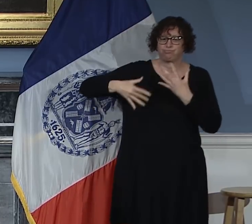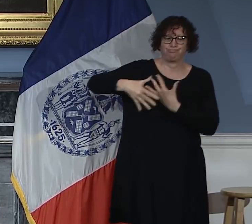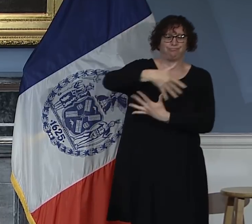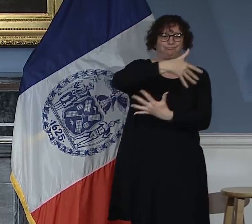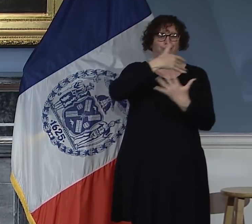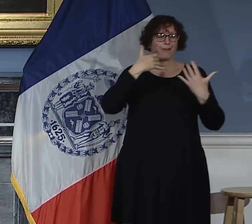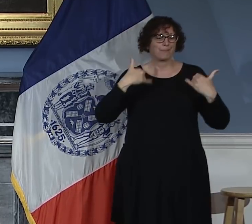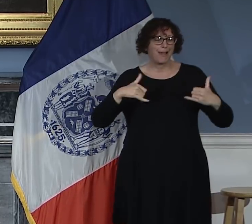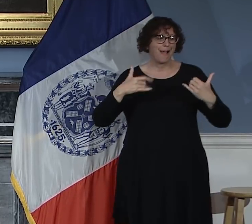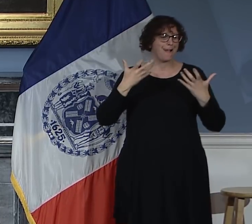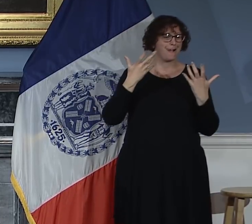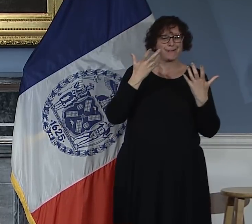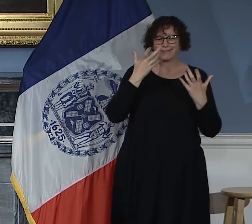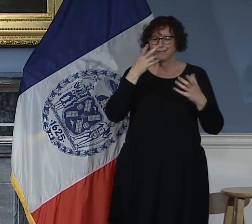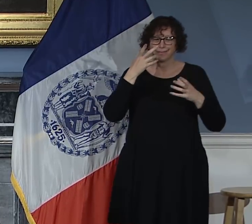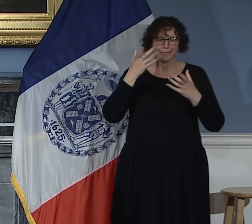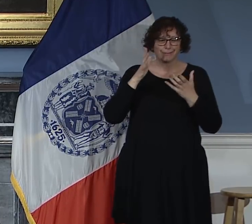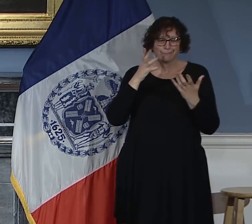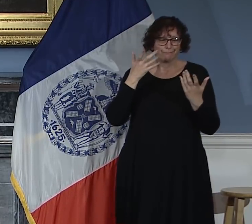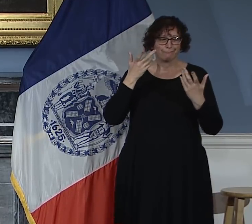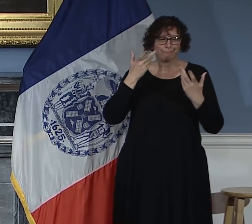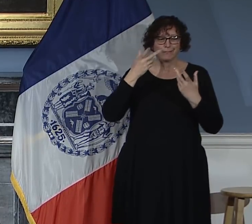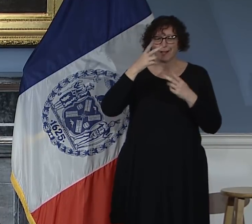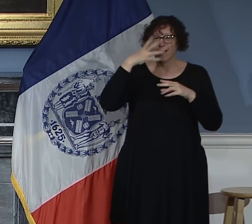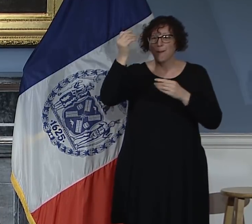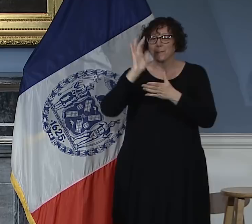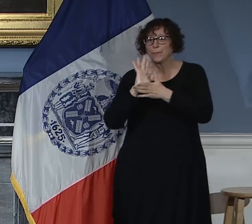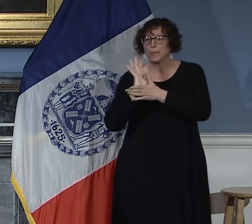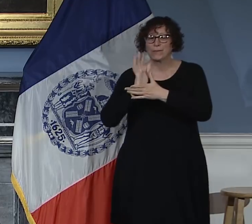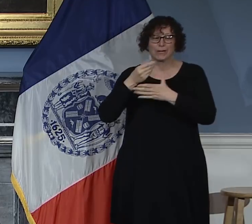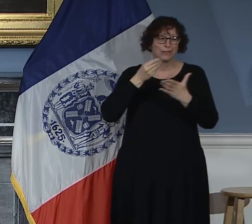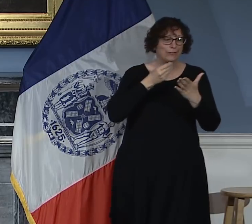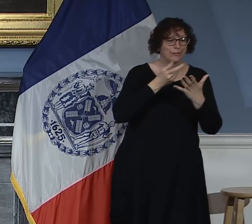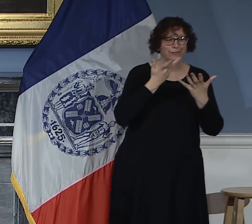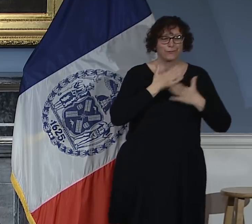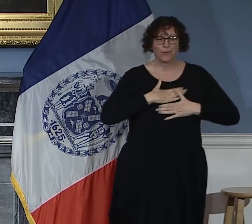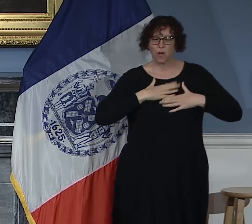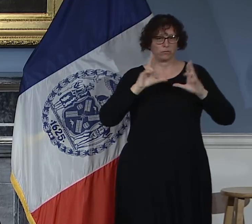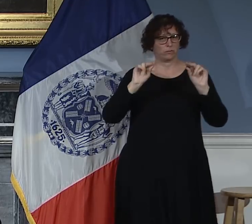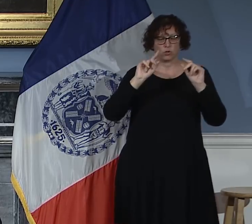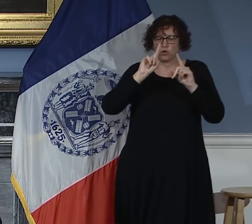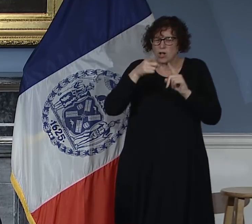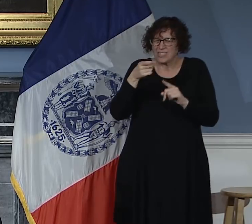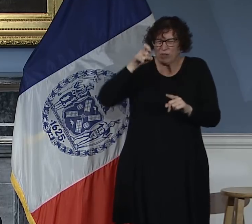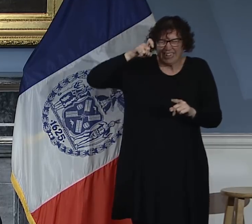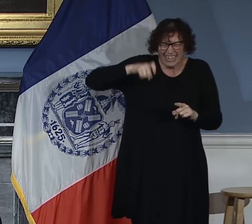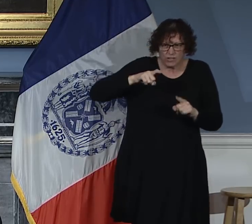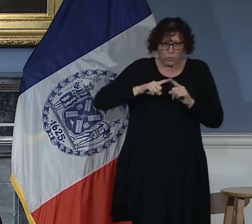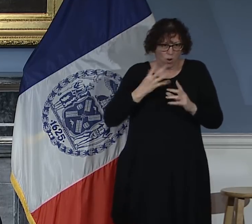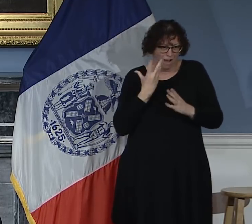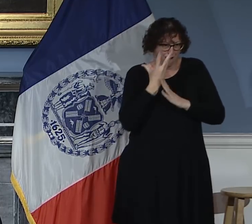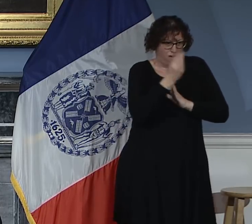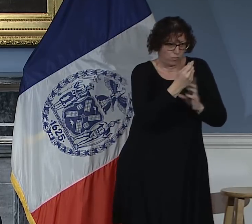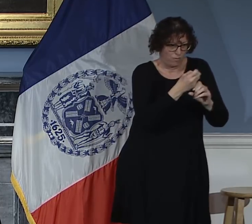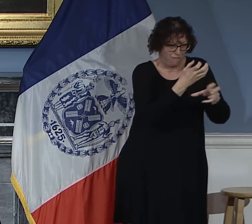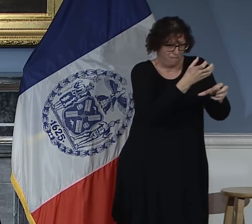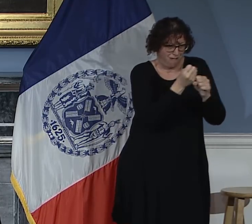HUMANE, SMART VERSION OF SHELTER IN PLACE THAT REALLY KEEPS T HEESSENTIALS GOING BUTE GTS